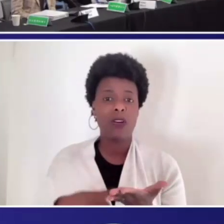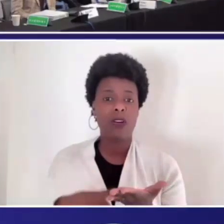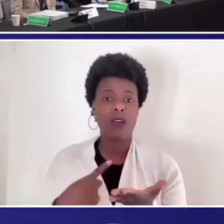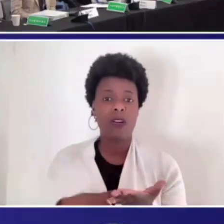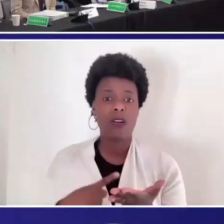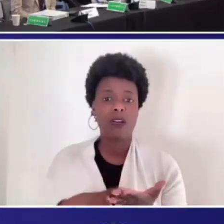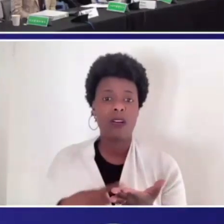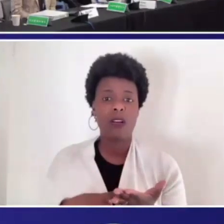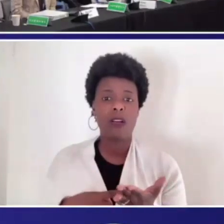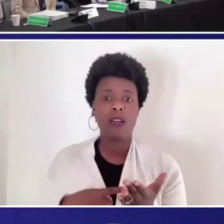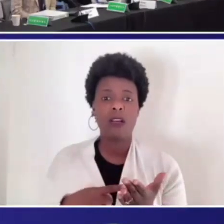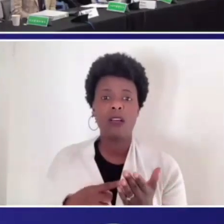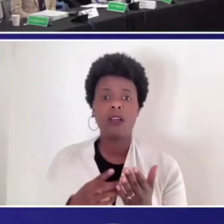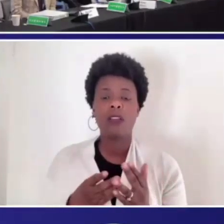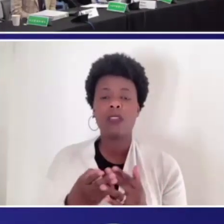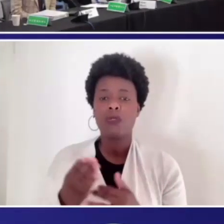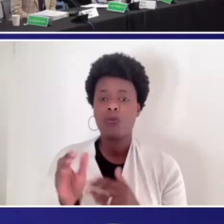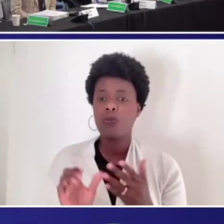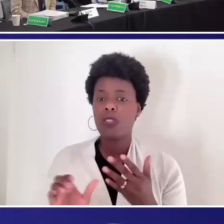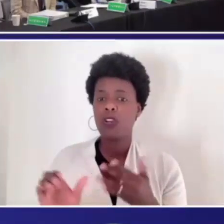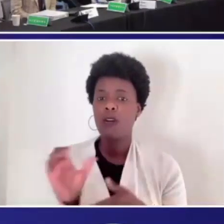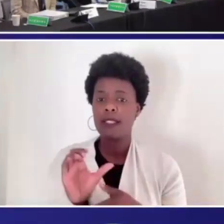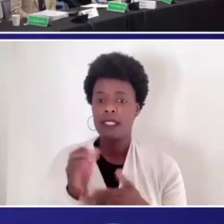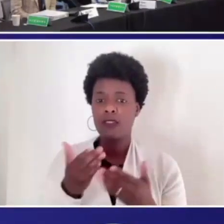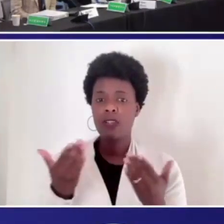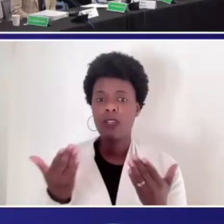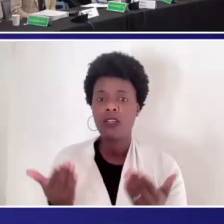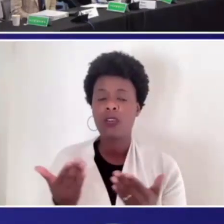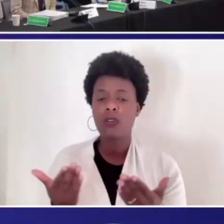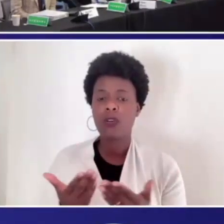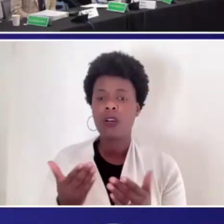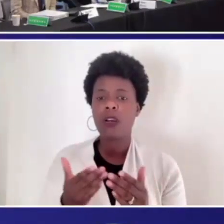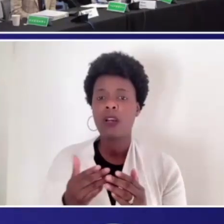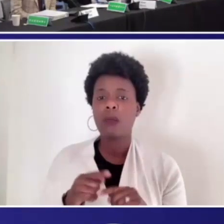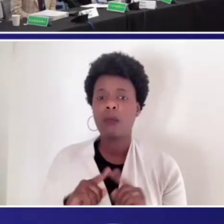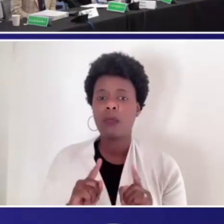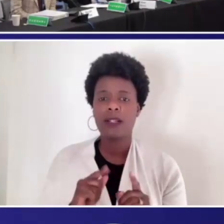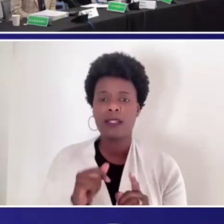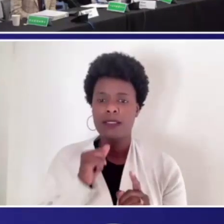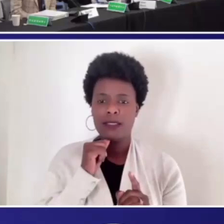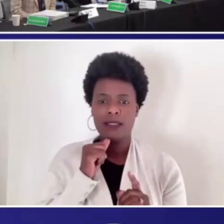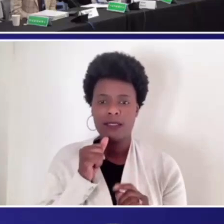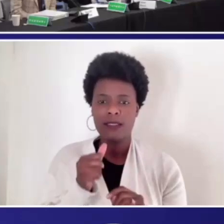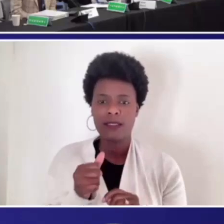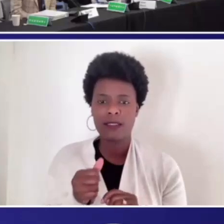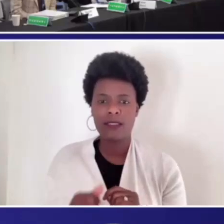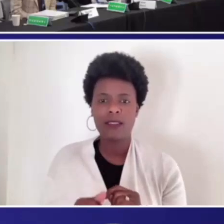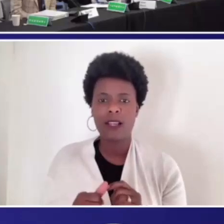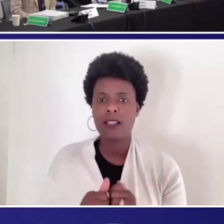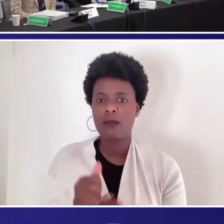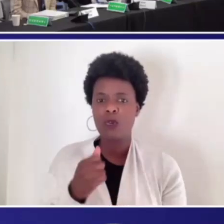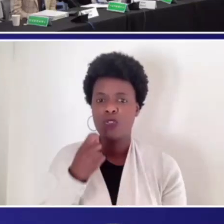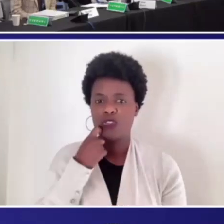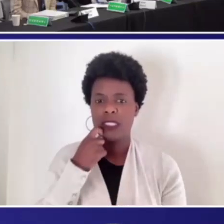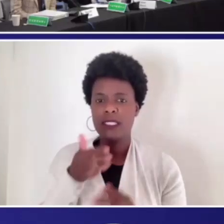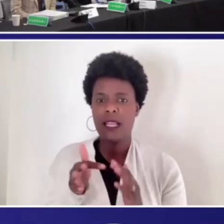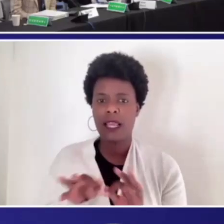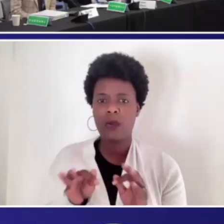you know, the, the criteria that are here. But this is not actually the, the, the latest language. So how do you want me to handle this?